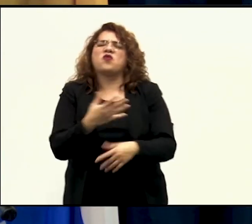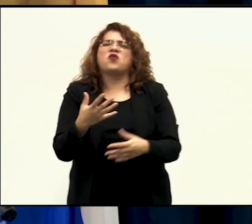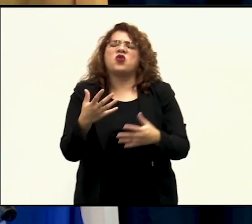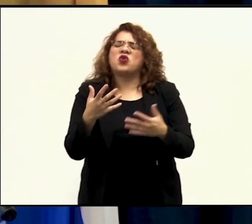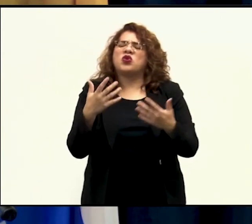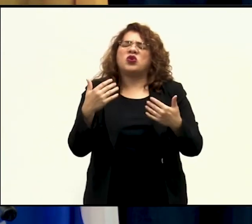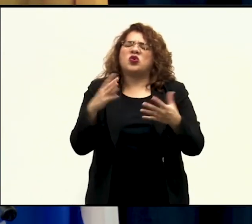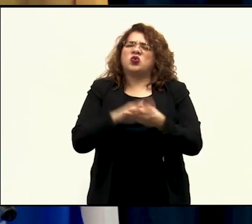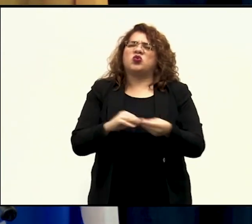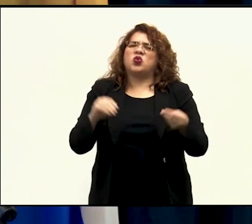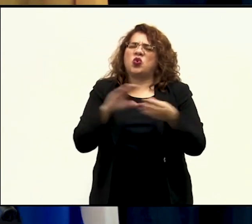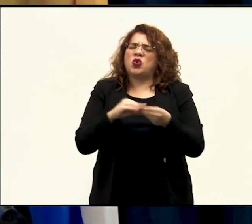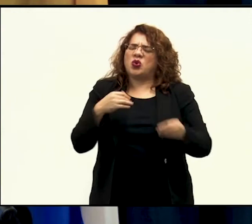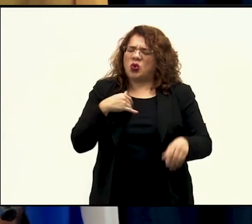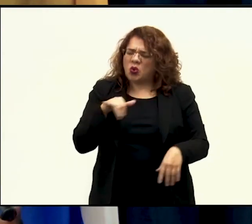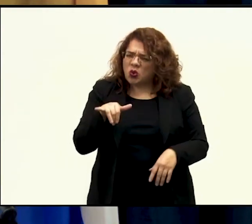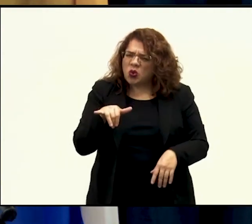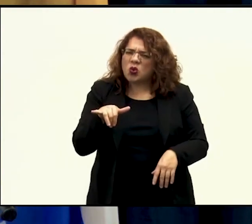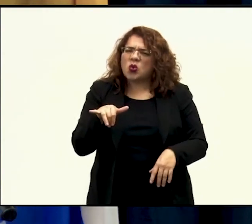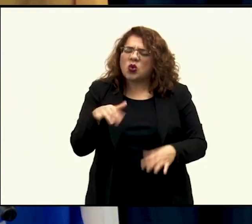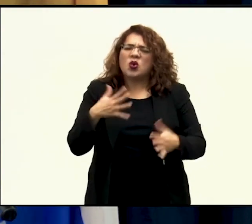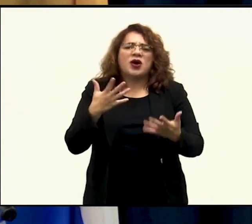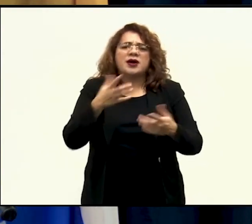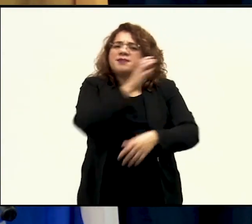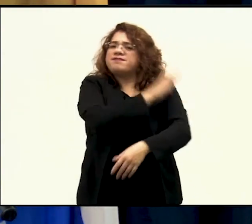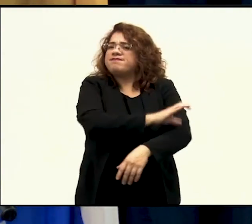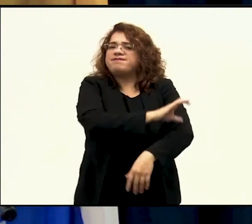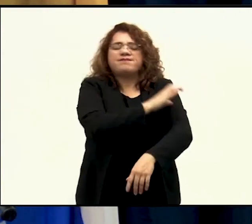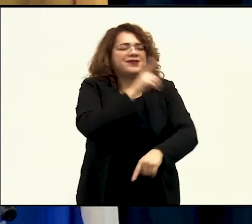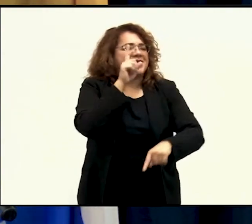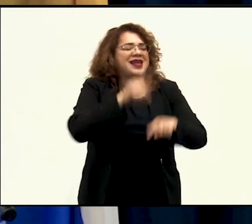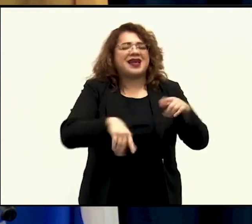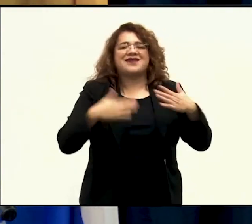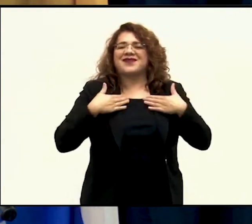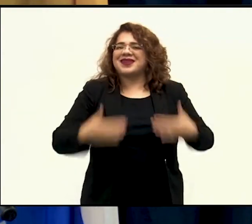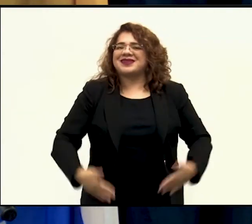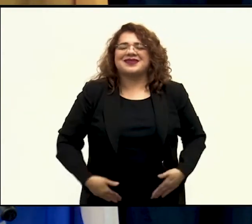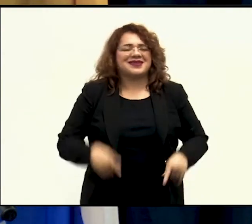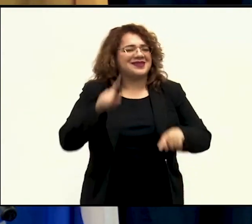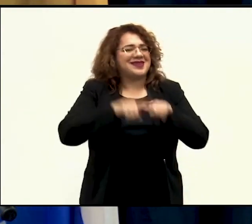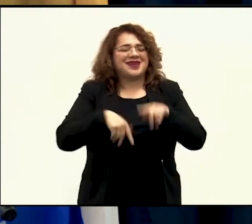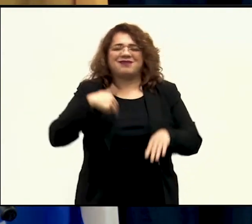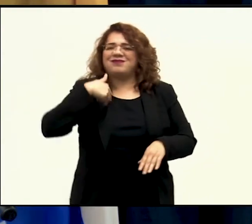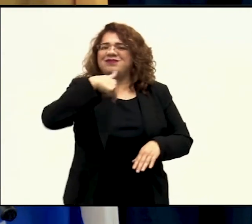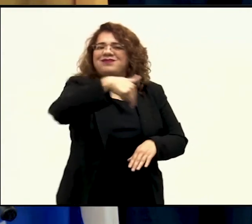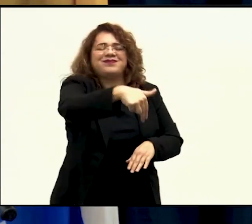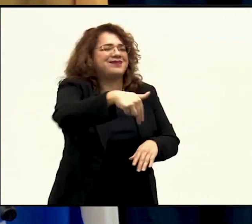not go to a clinic and we've connected with them and we have a team to go to their apartment